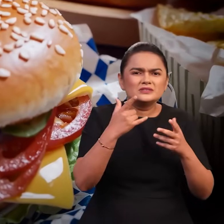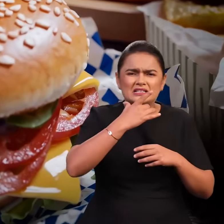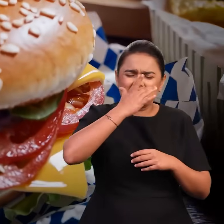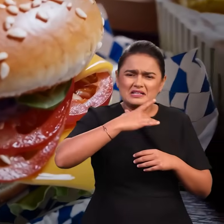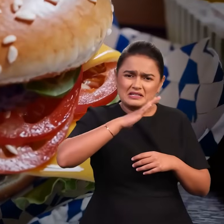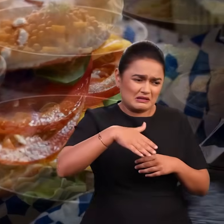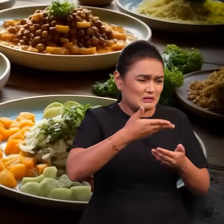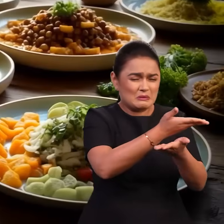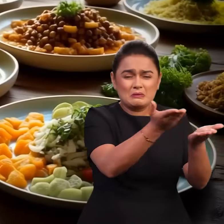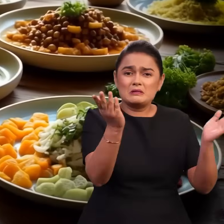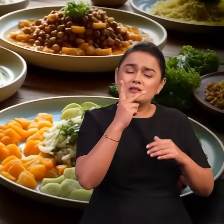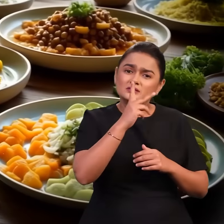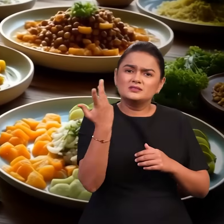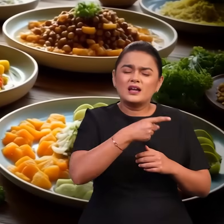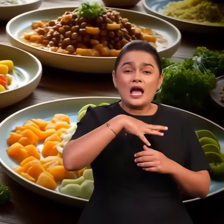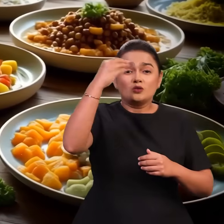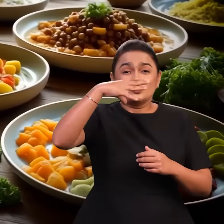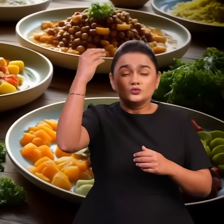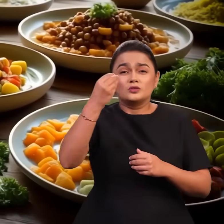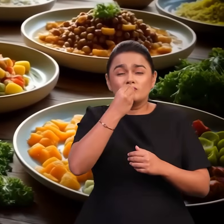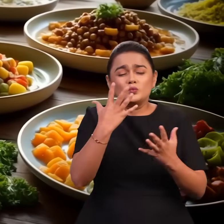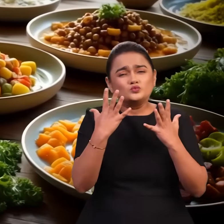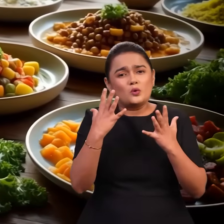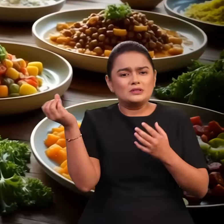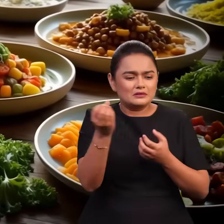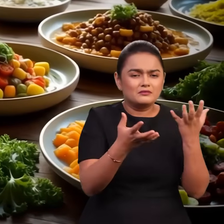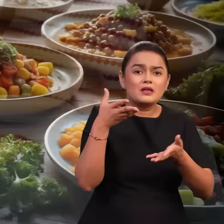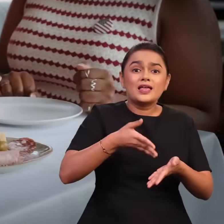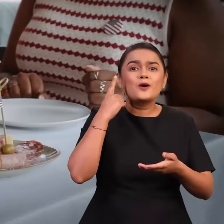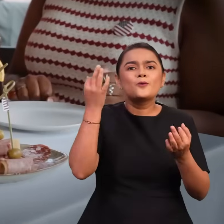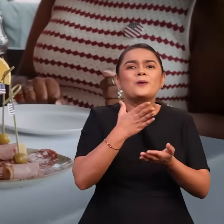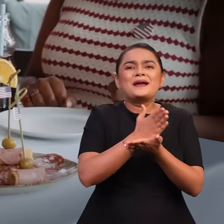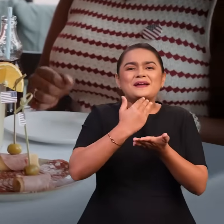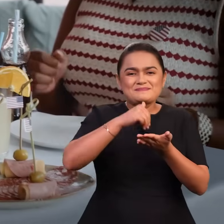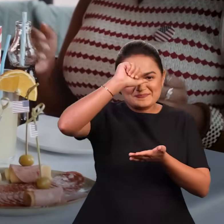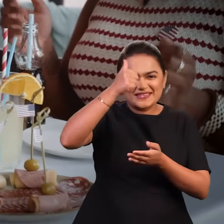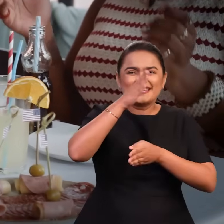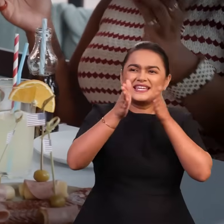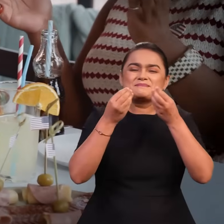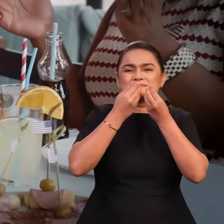There are young kids who given a lot of junk food. These days there is a trend of birthday parties